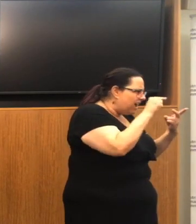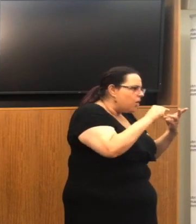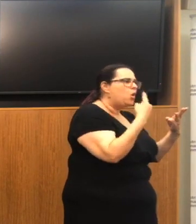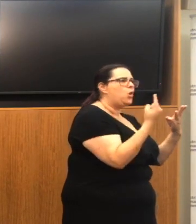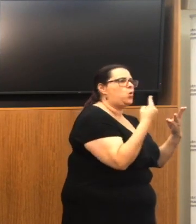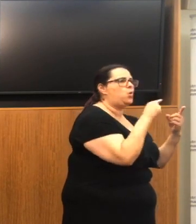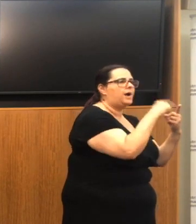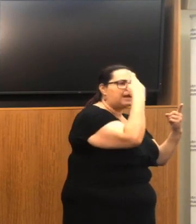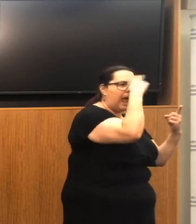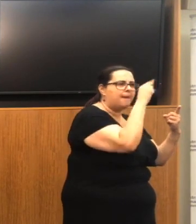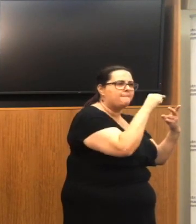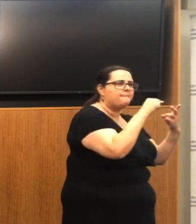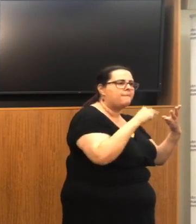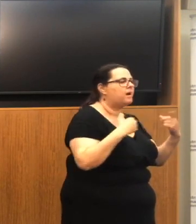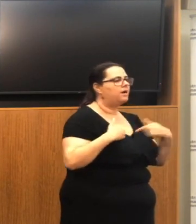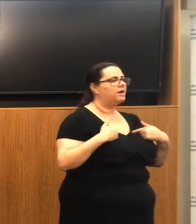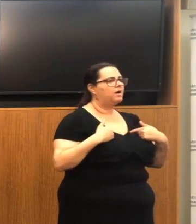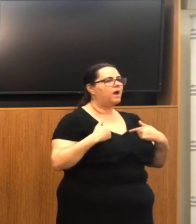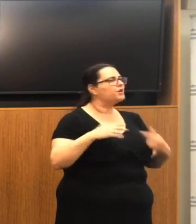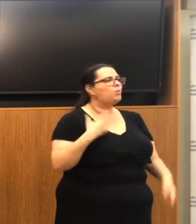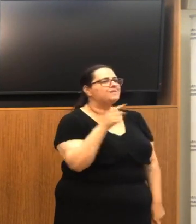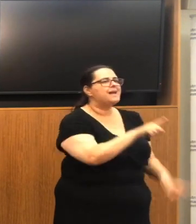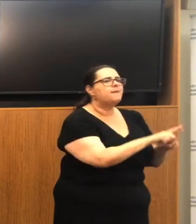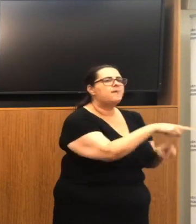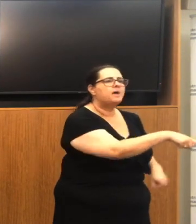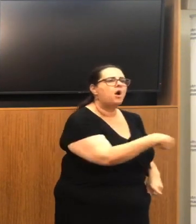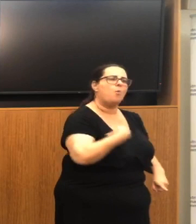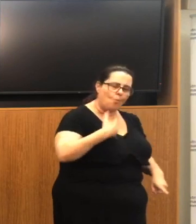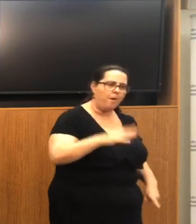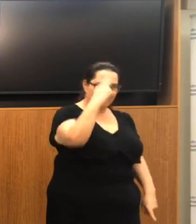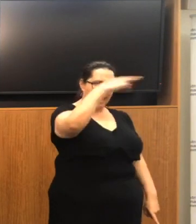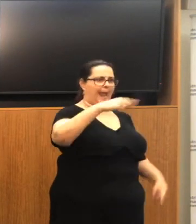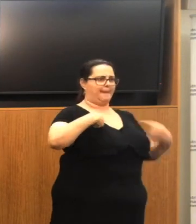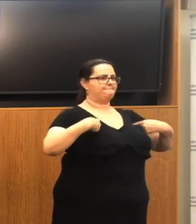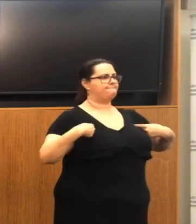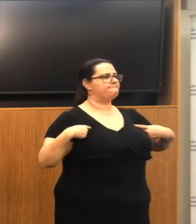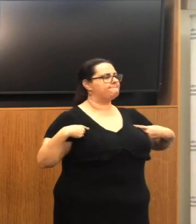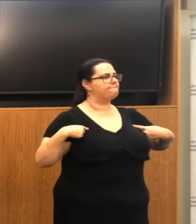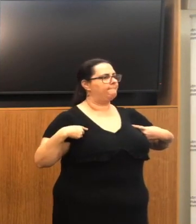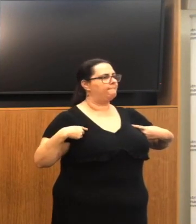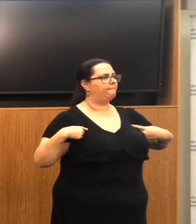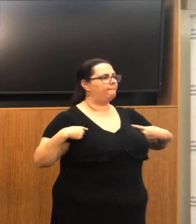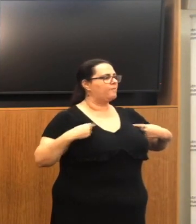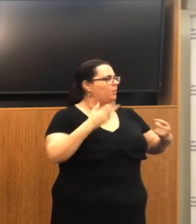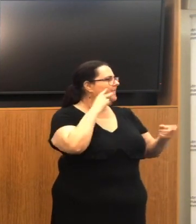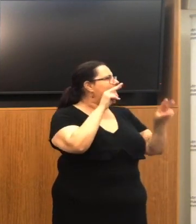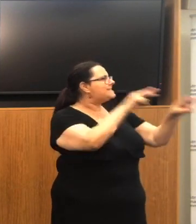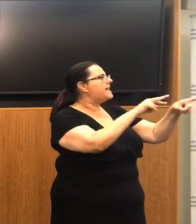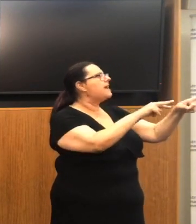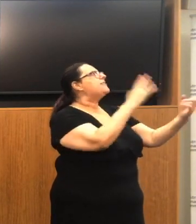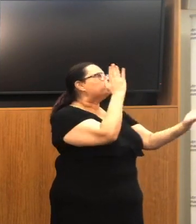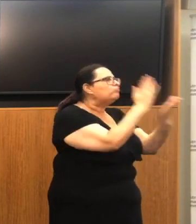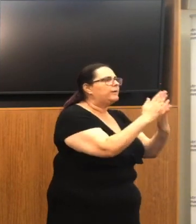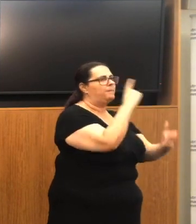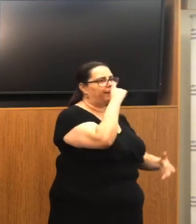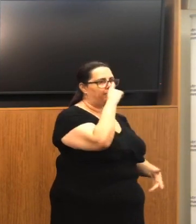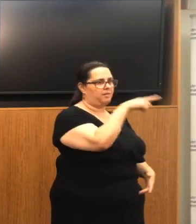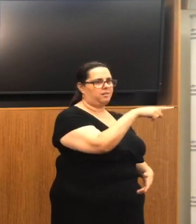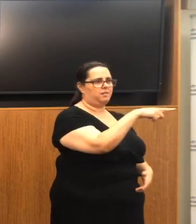And I want people to know that when they read that report, when they see that piece of news, that behind every piece